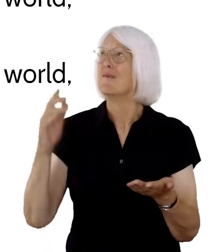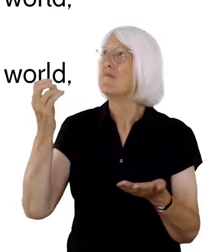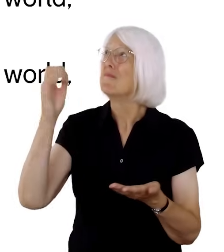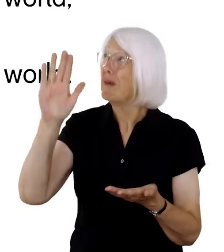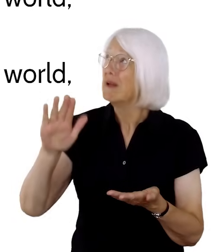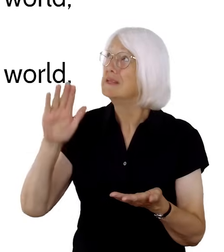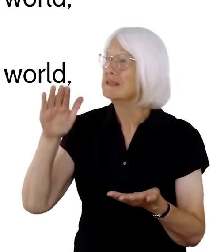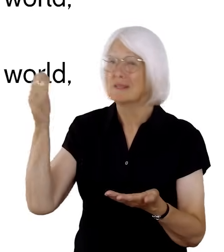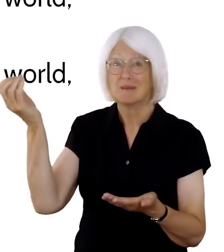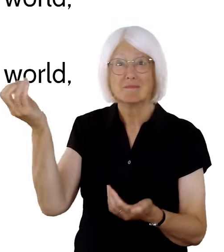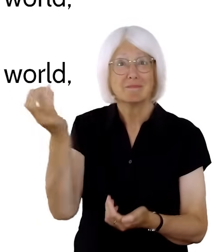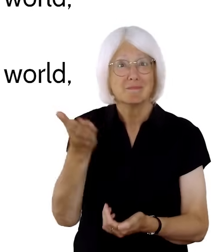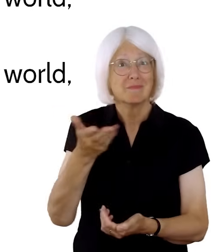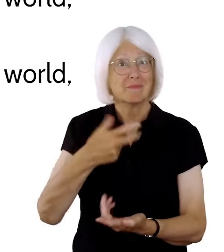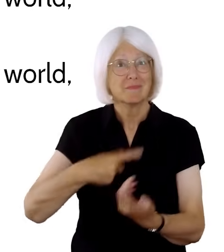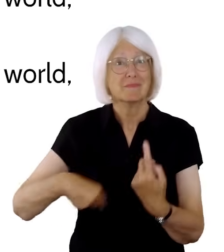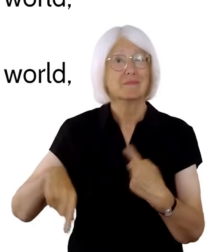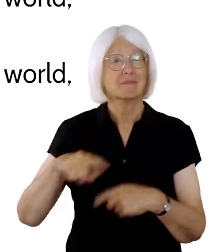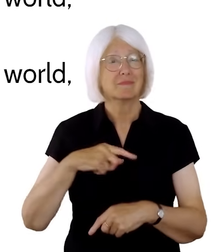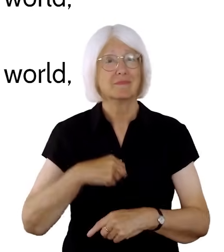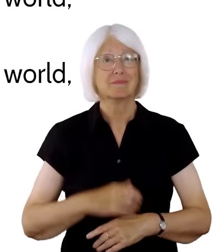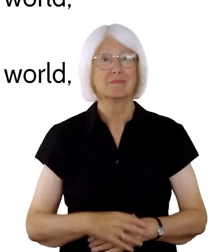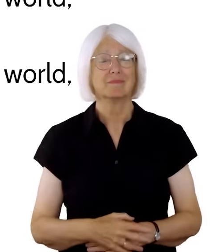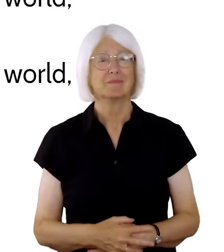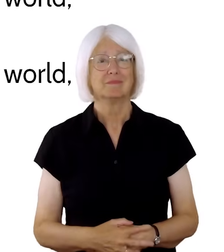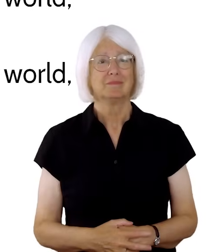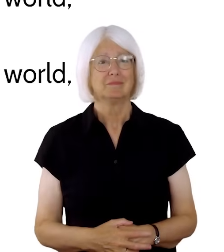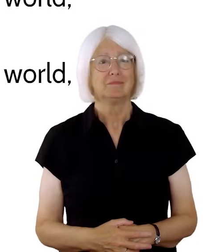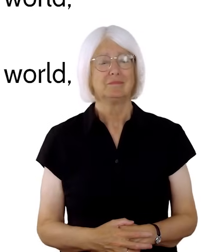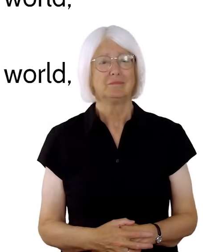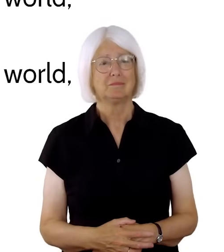Have mercy on us